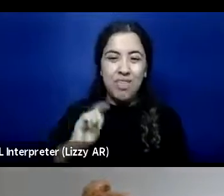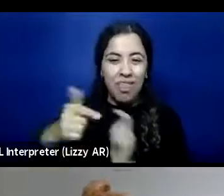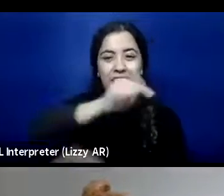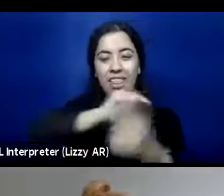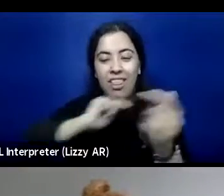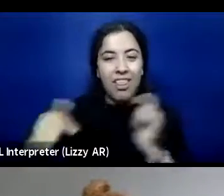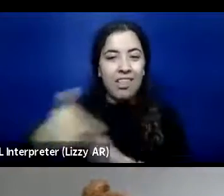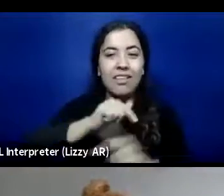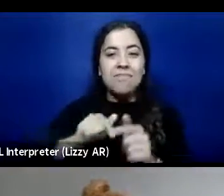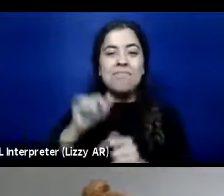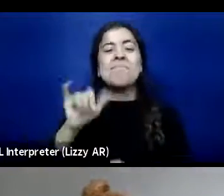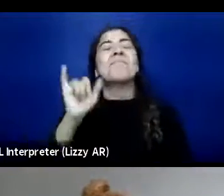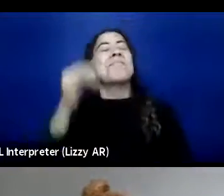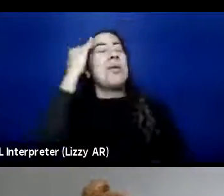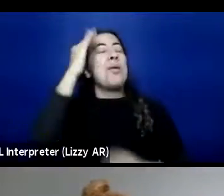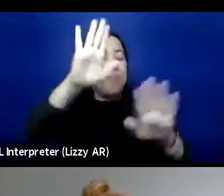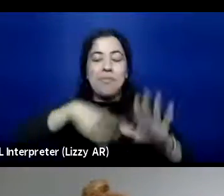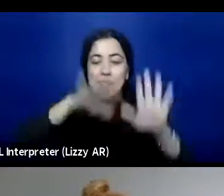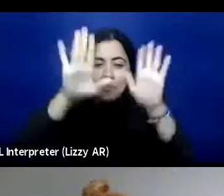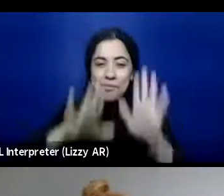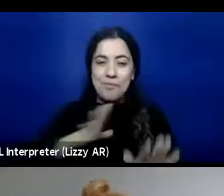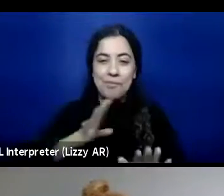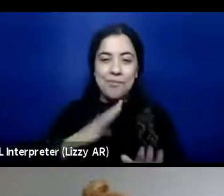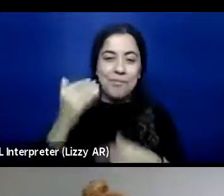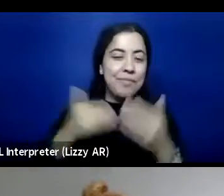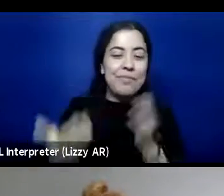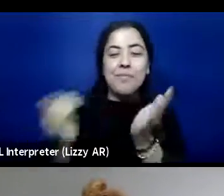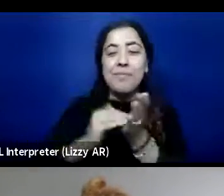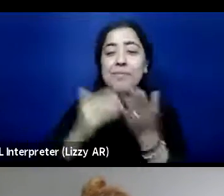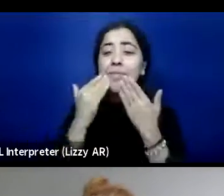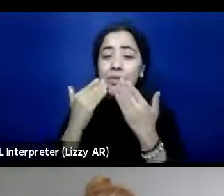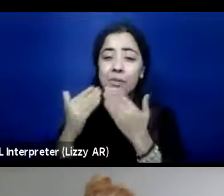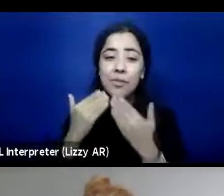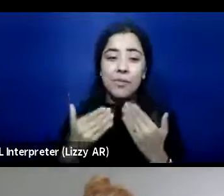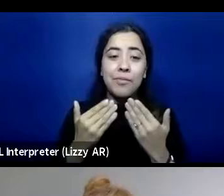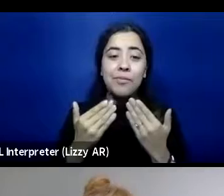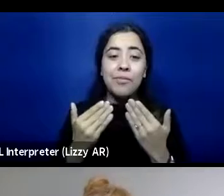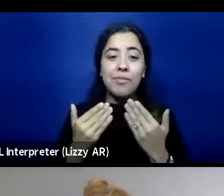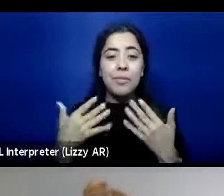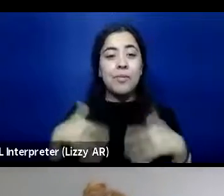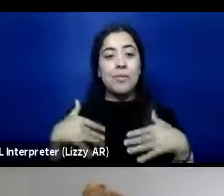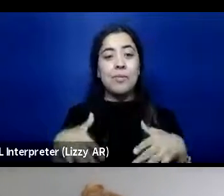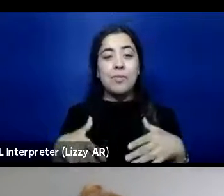OK. OK, here we go again. Well, thank you very much for this opportunity